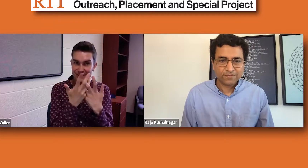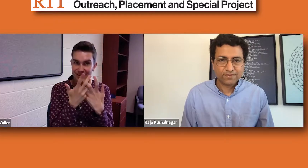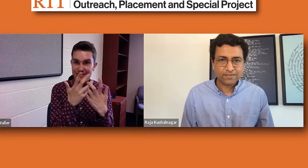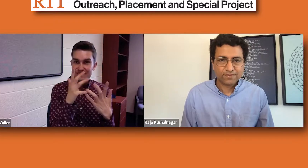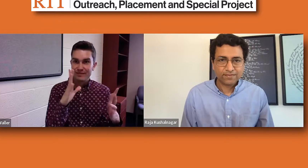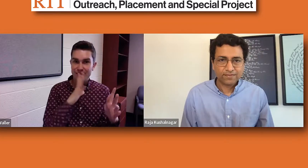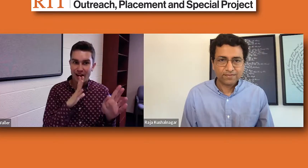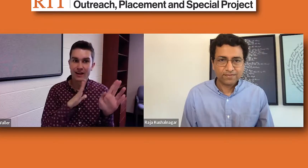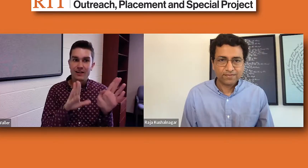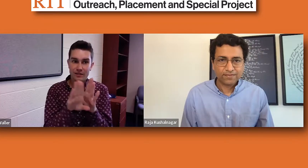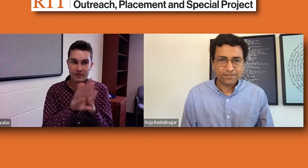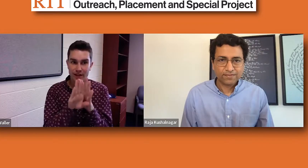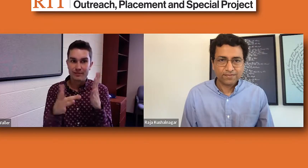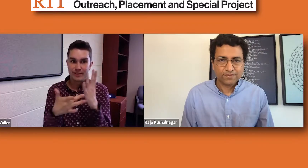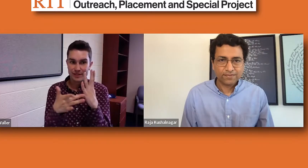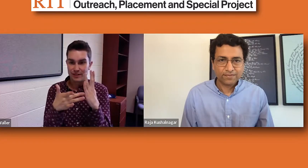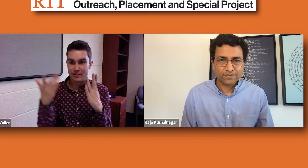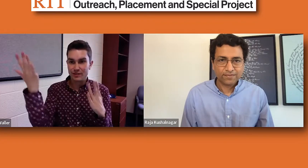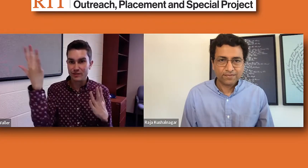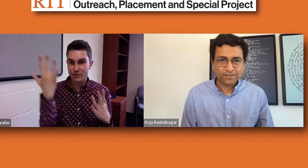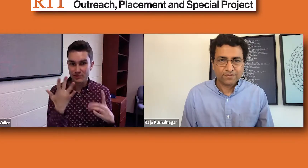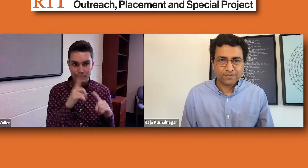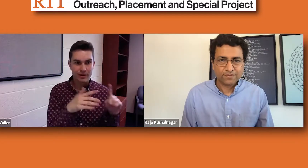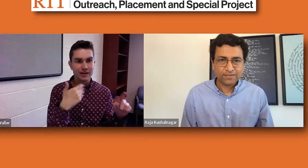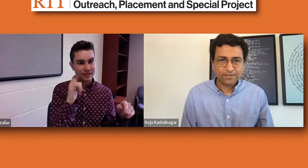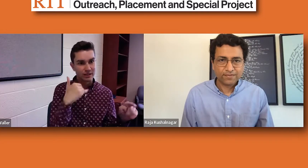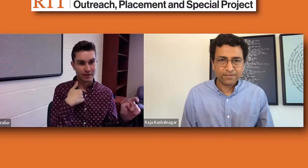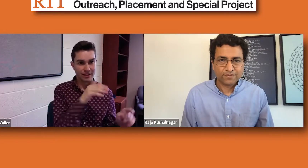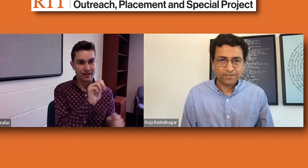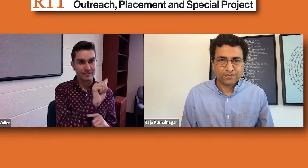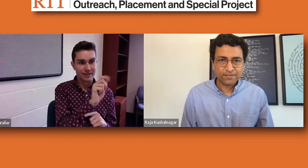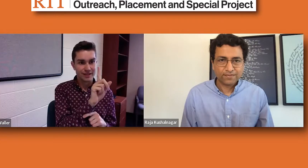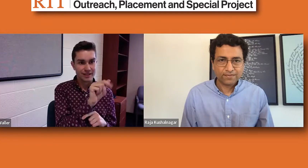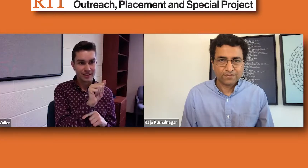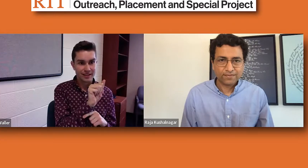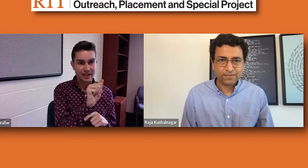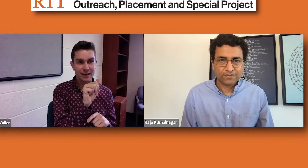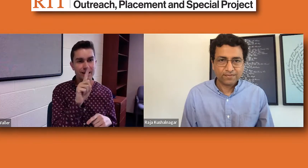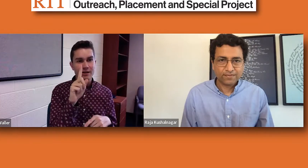And so if we're developing the technology, you know, we still have the ADA.